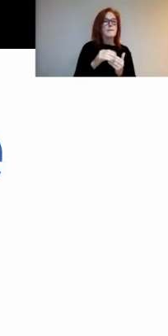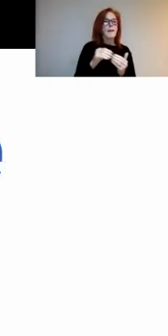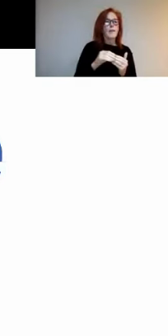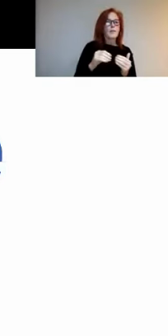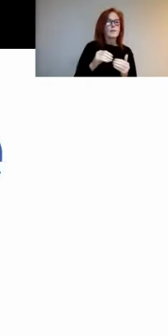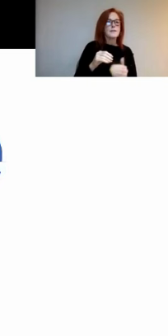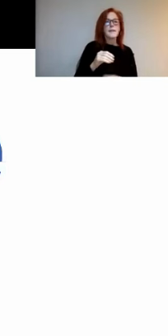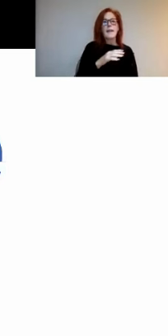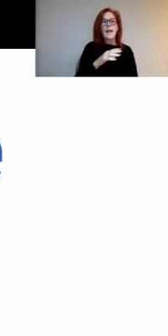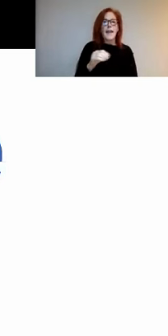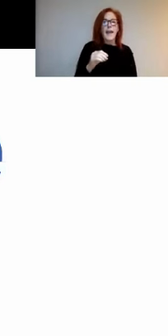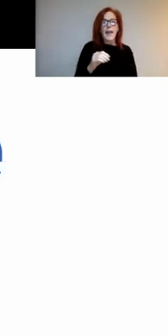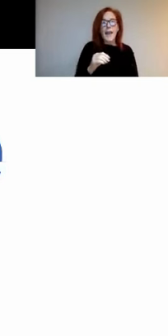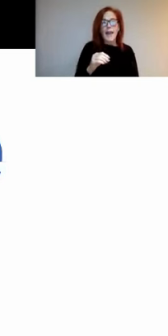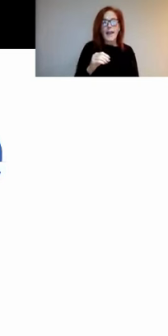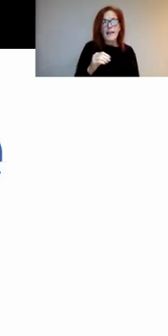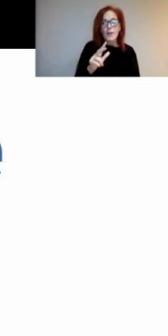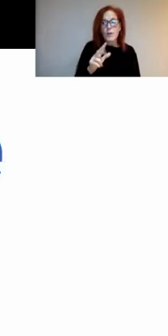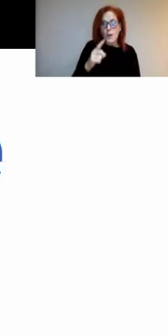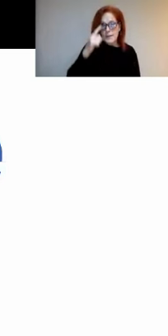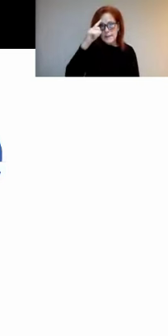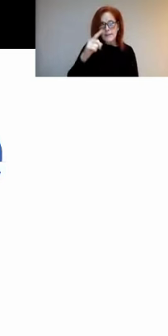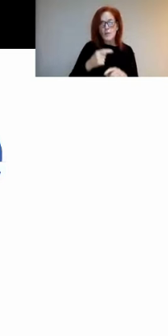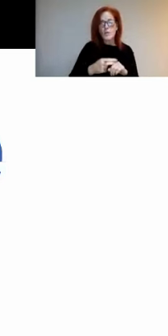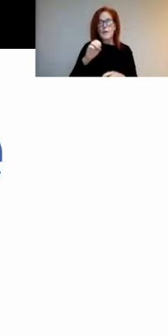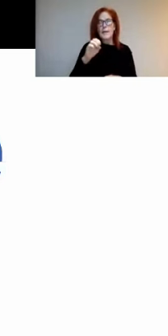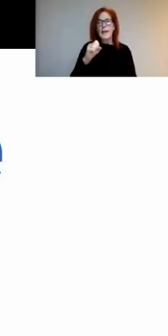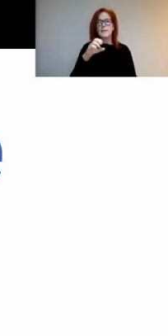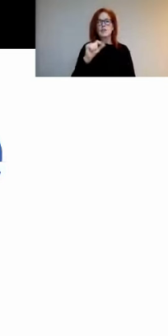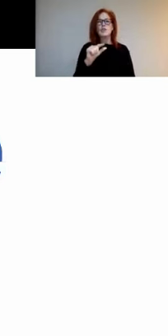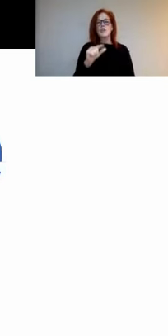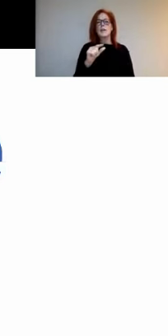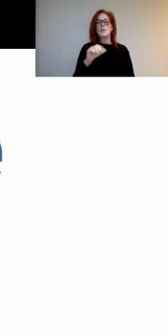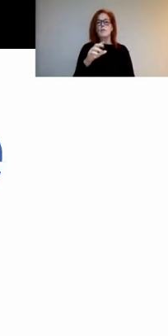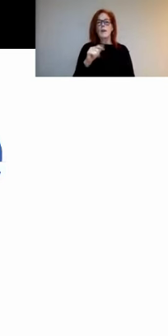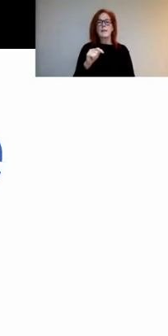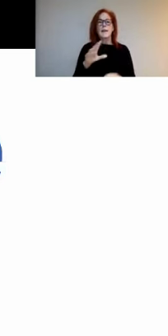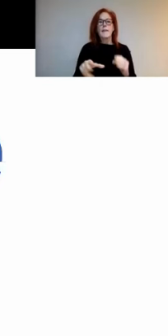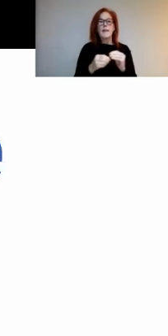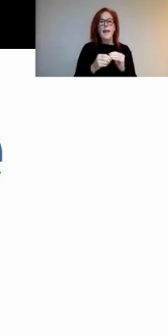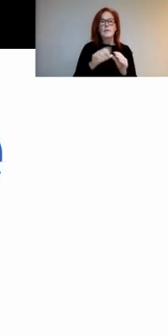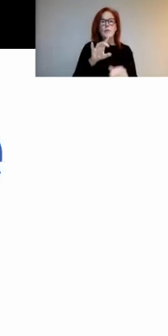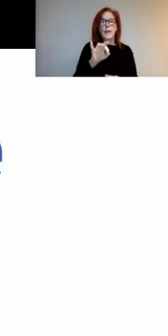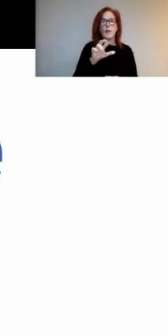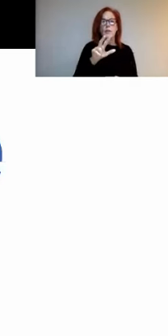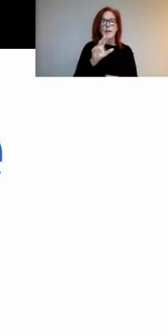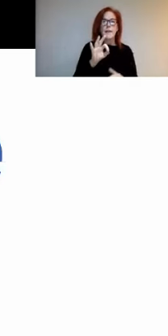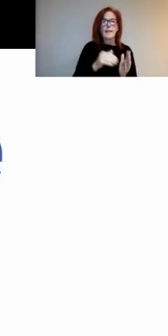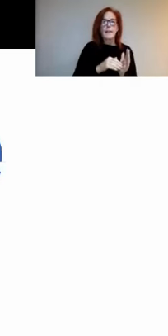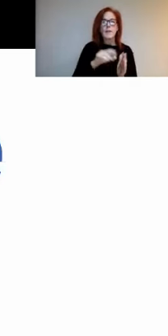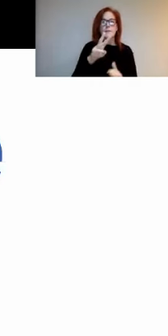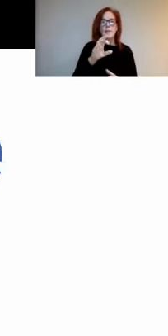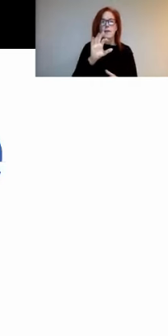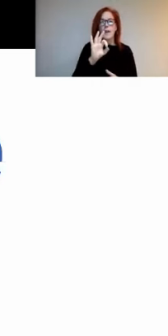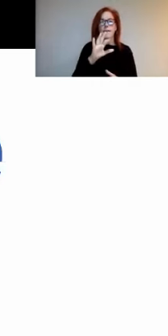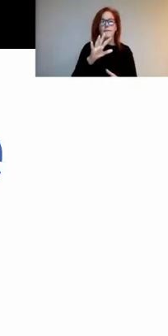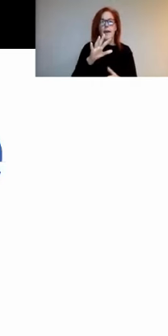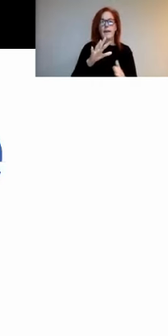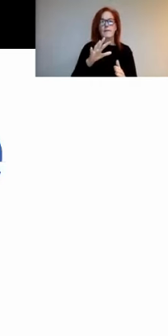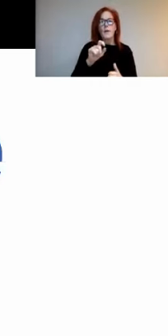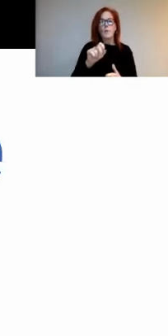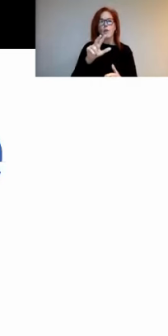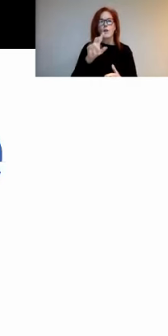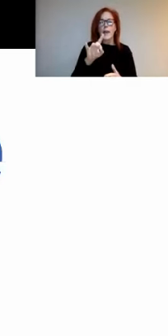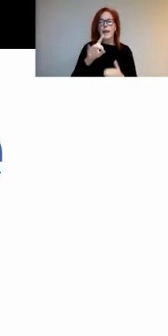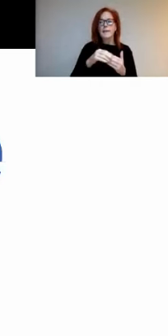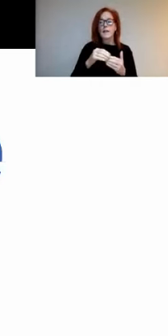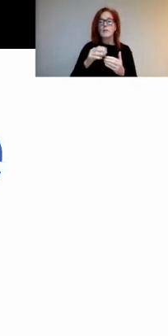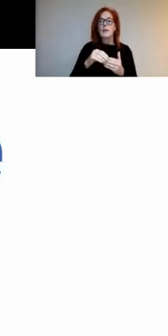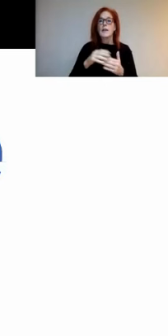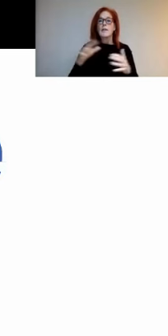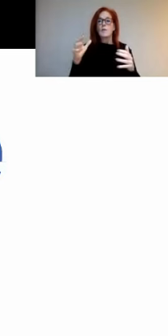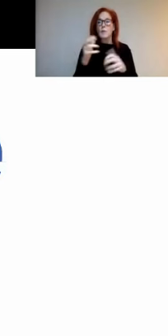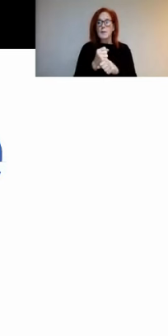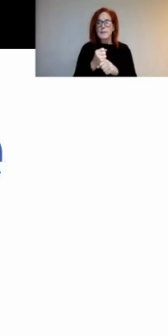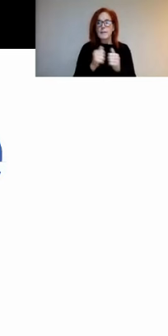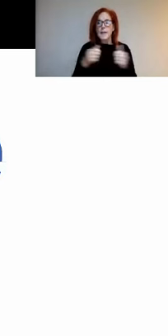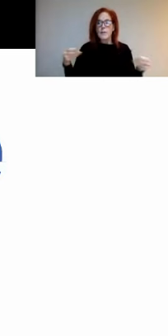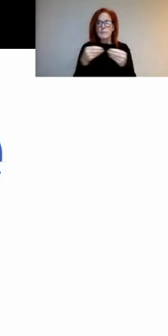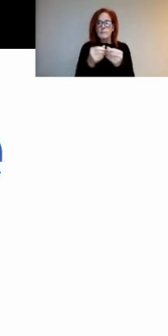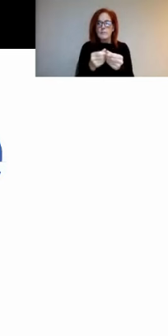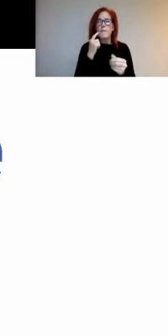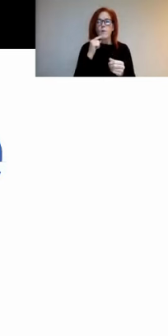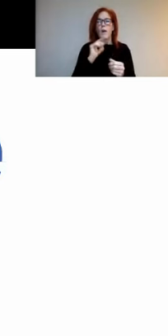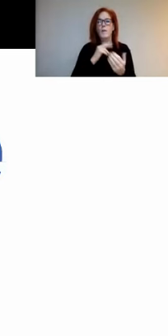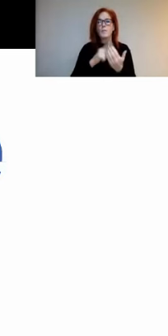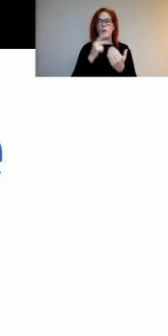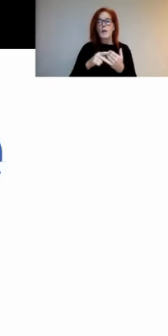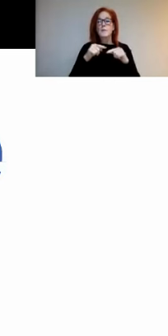So we have a 30-bed eight-room shelter currently. We are transitioning over to our new shelter which will be ten rooms, I believe 38-bed. And that is going to be a huge project. We're very excited for that. We were able to have, like, a $6.2 million donation. It's going to be an awesome facility.